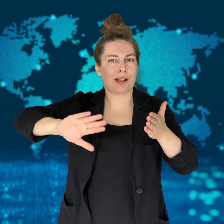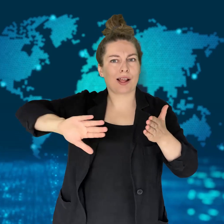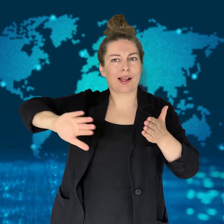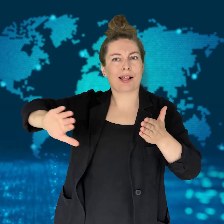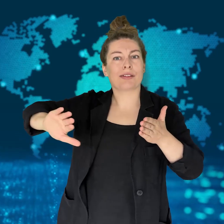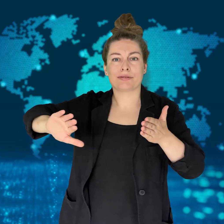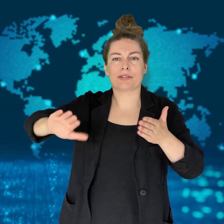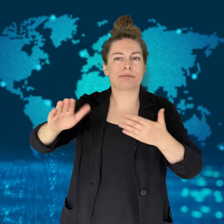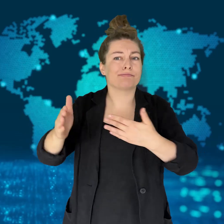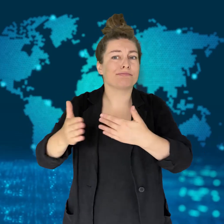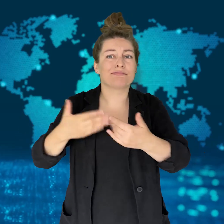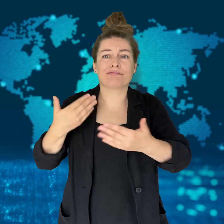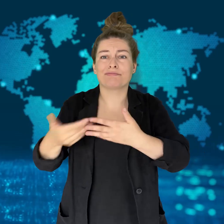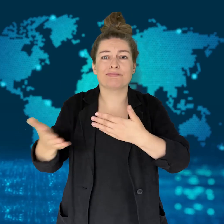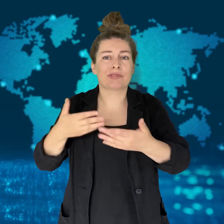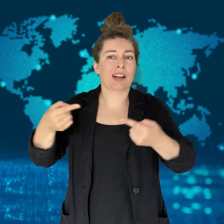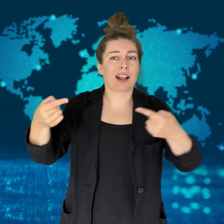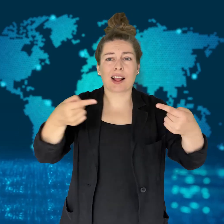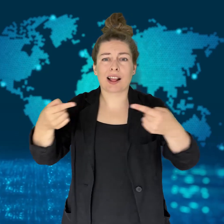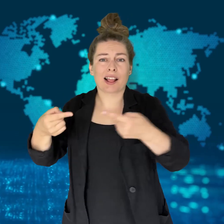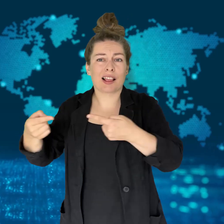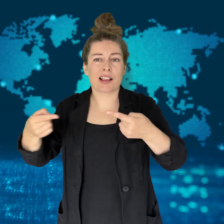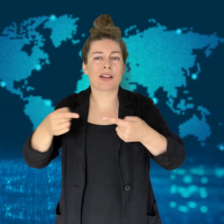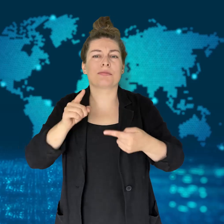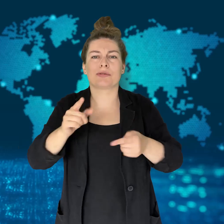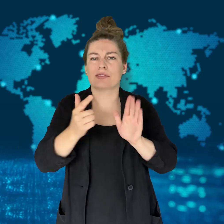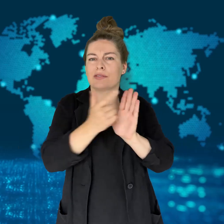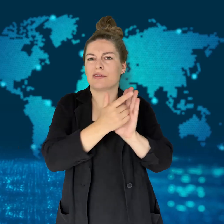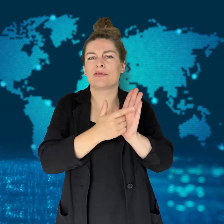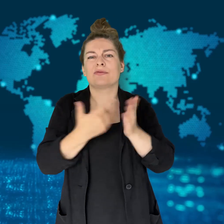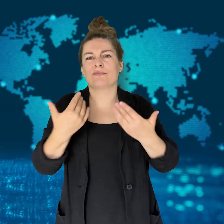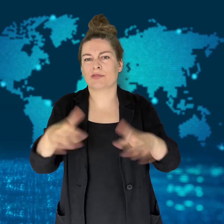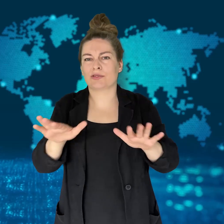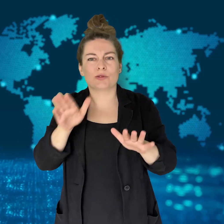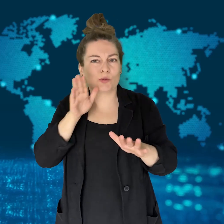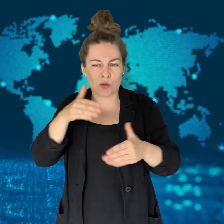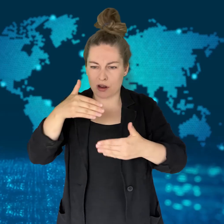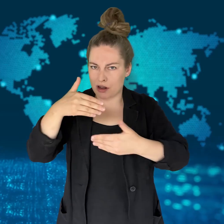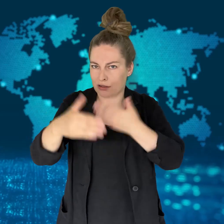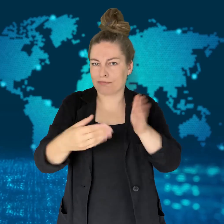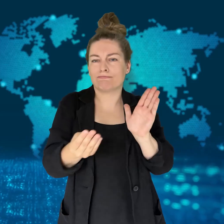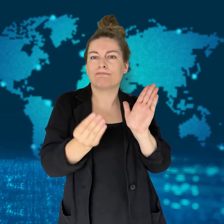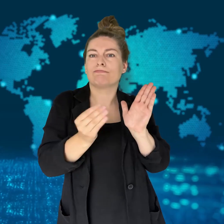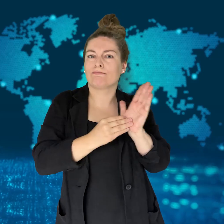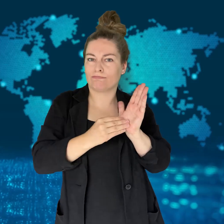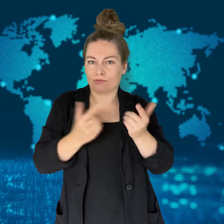It was advocated for by the center-right Christian Democratic Union (CDU),